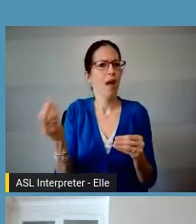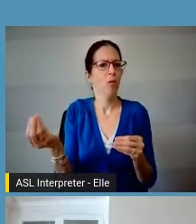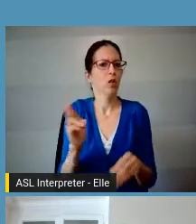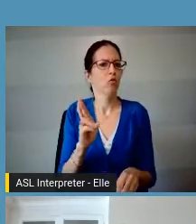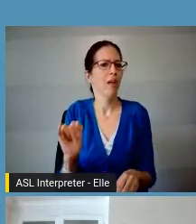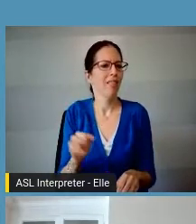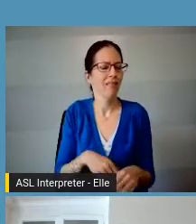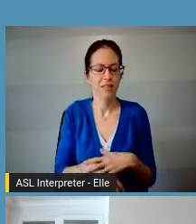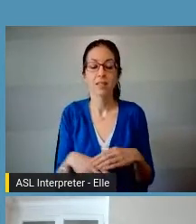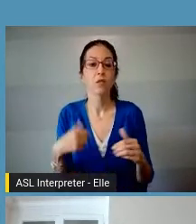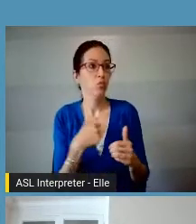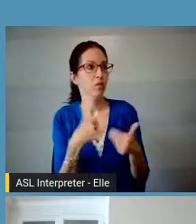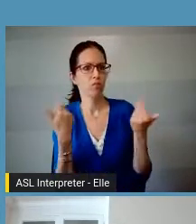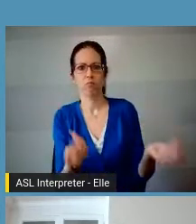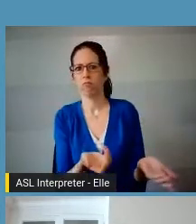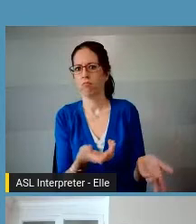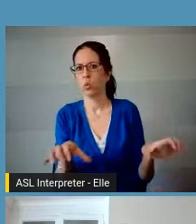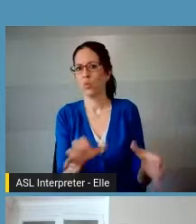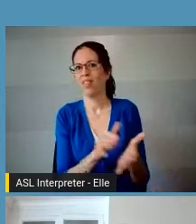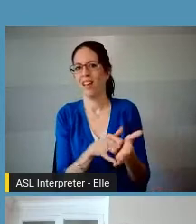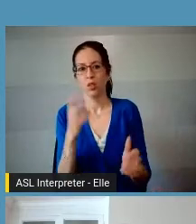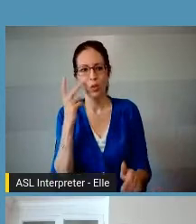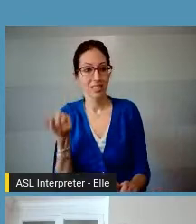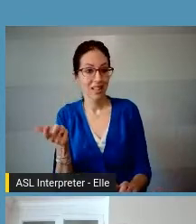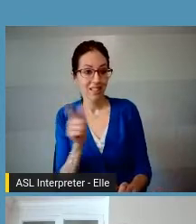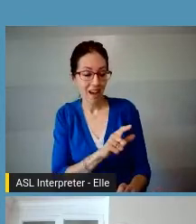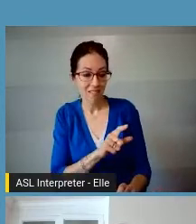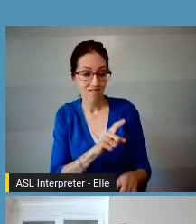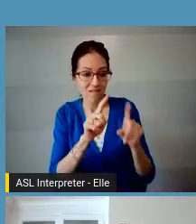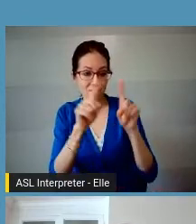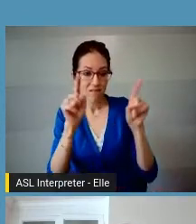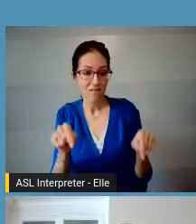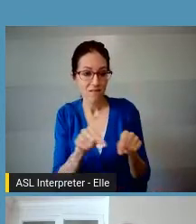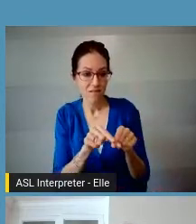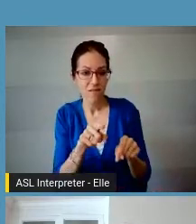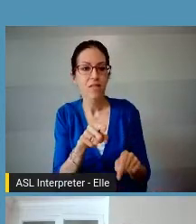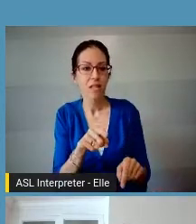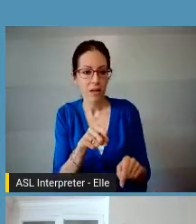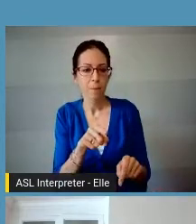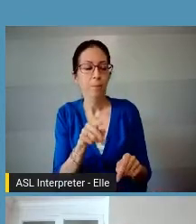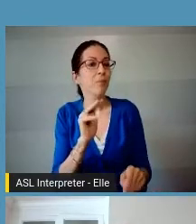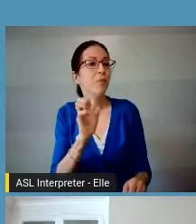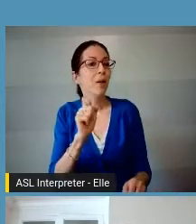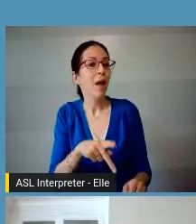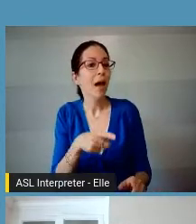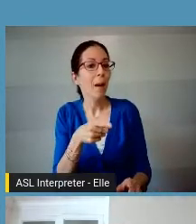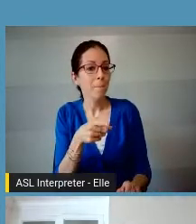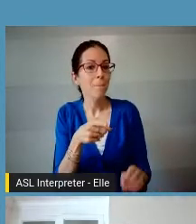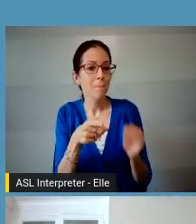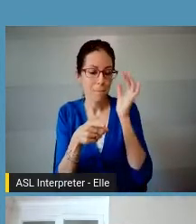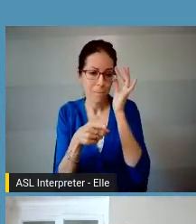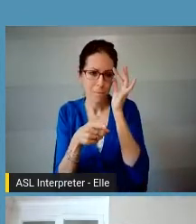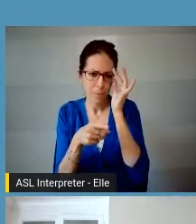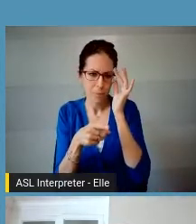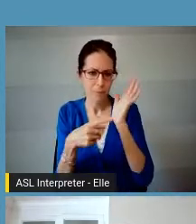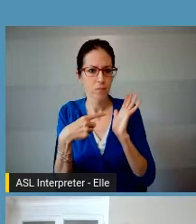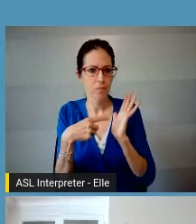As you can see on the left-hand side there is a map of where they all play spaced so